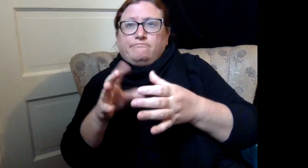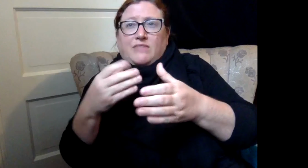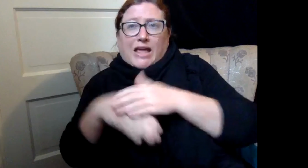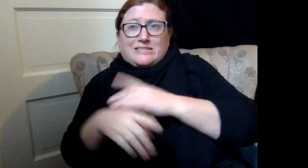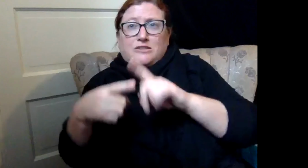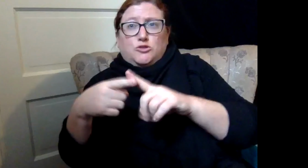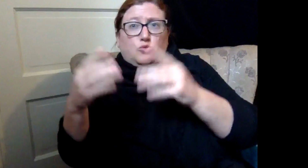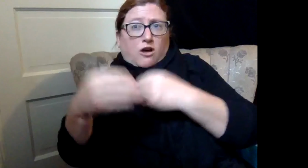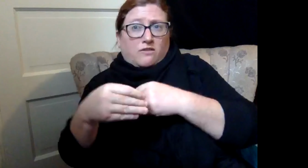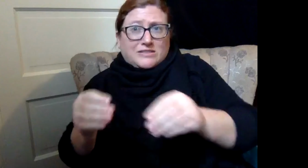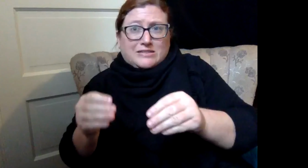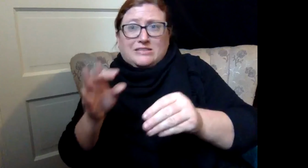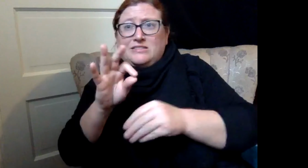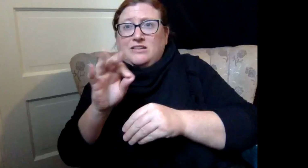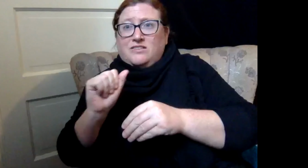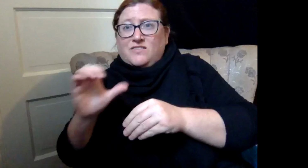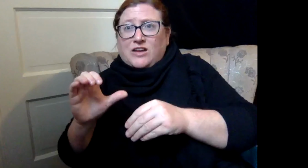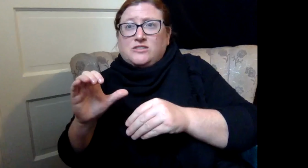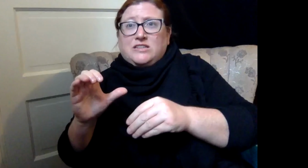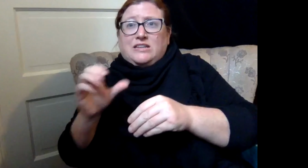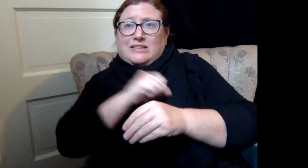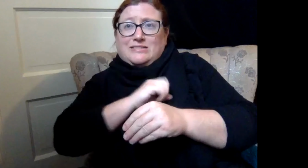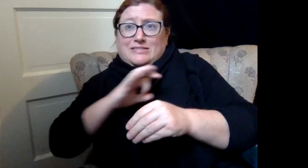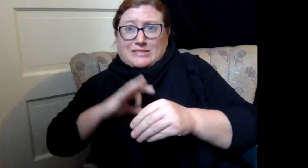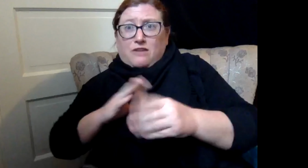have a question